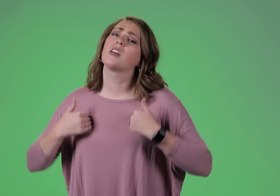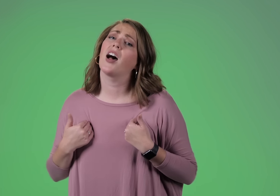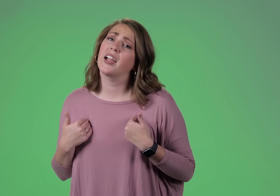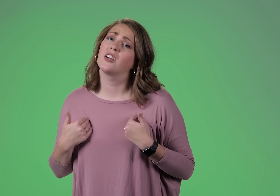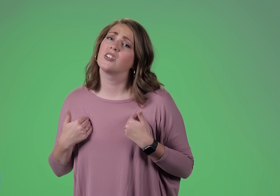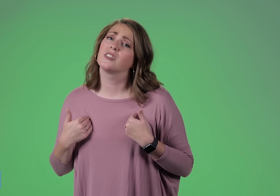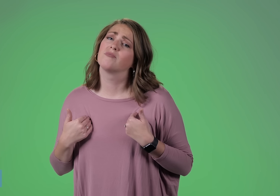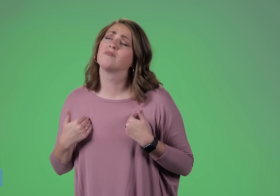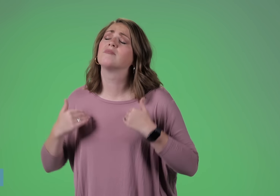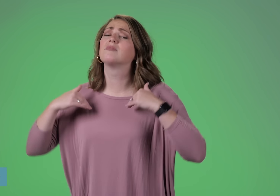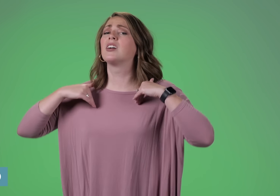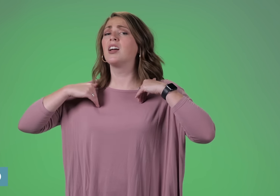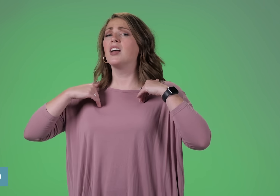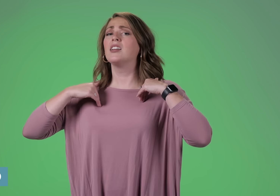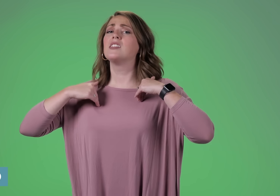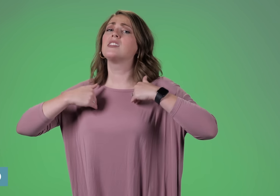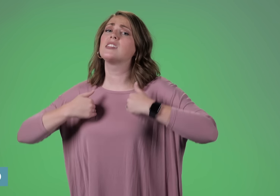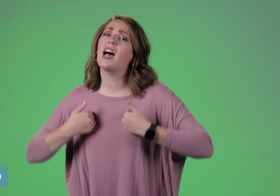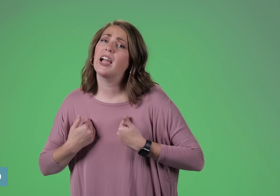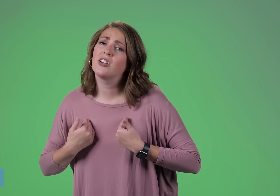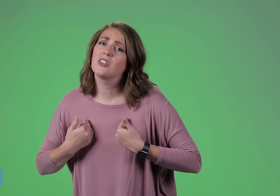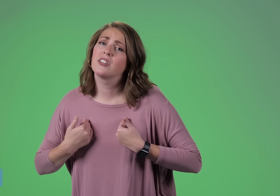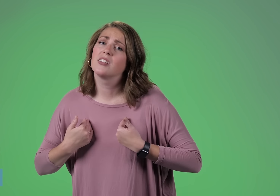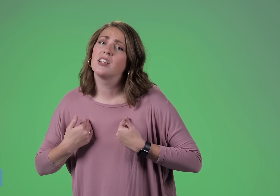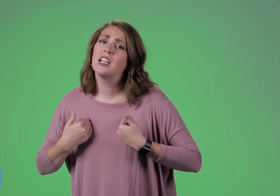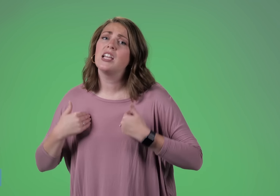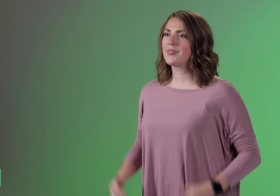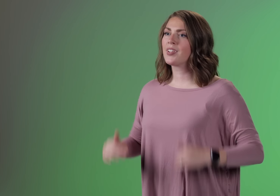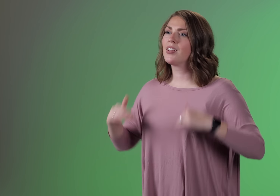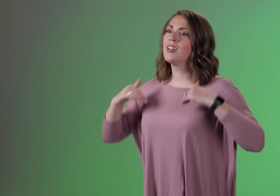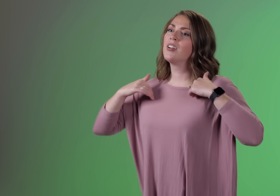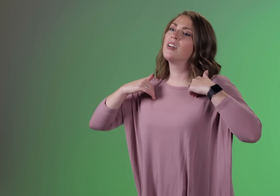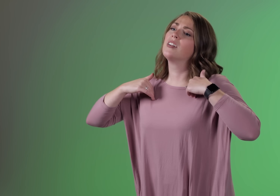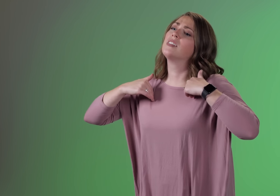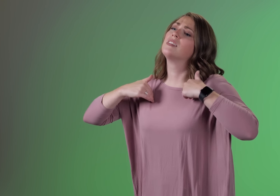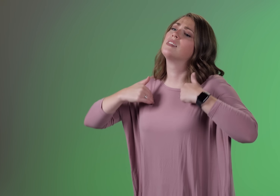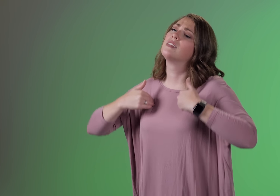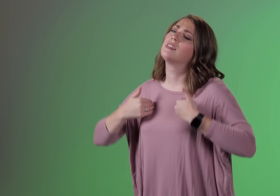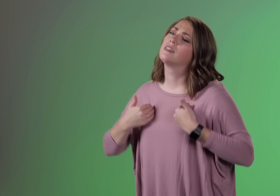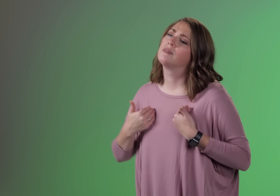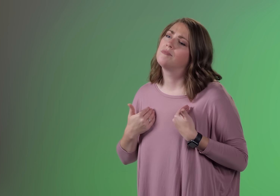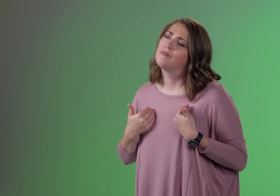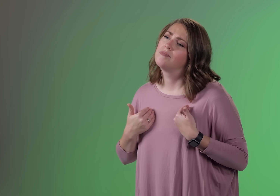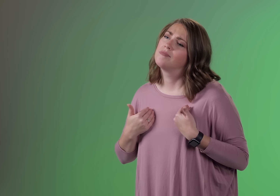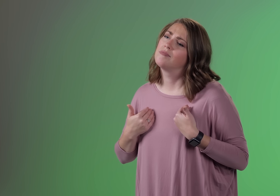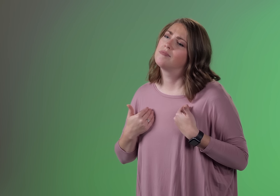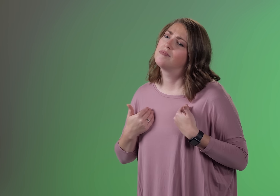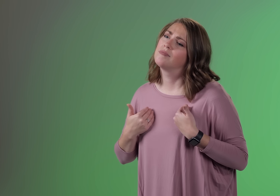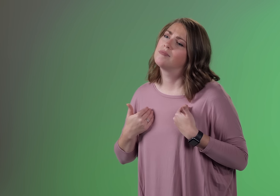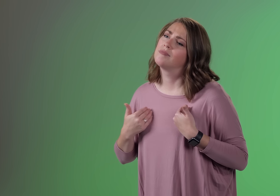'Tired, tired,' it's showing your body slumped over when you're tired